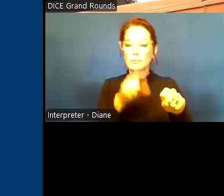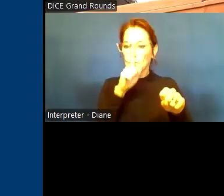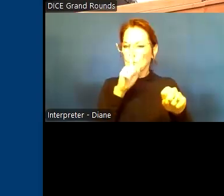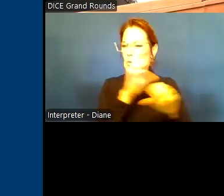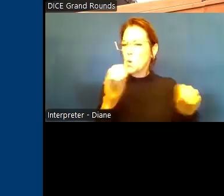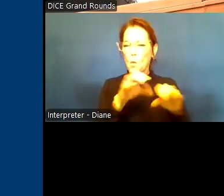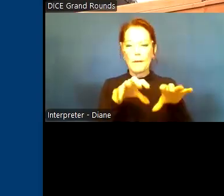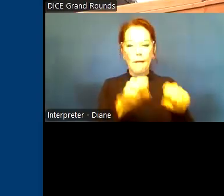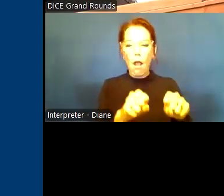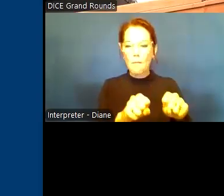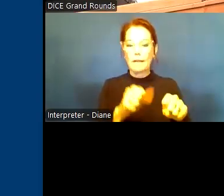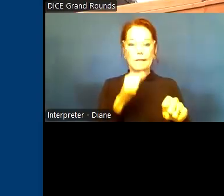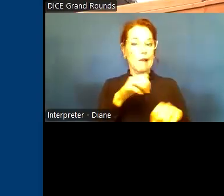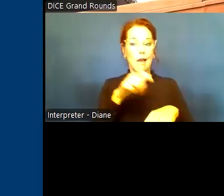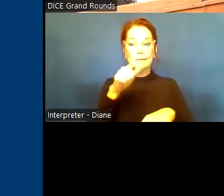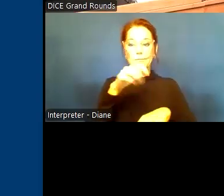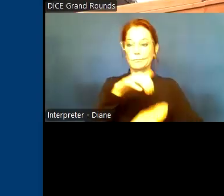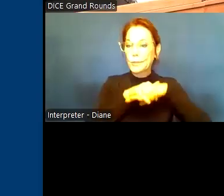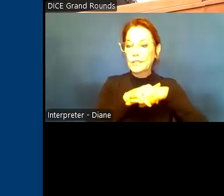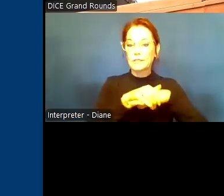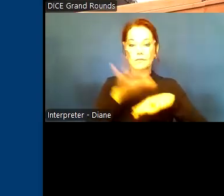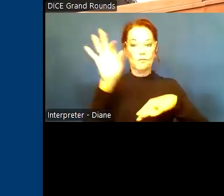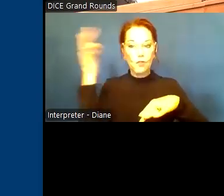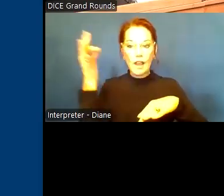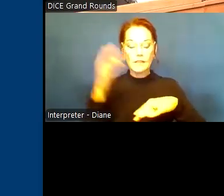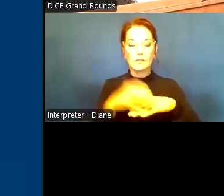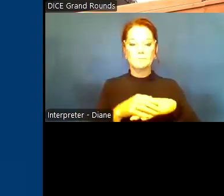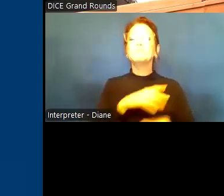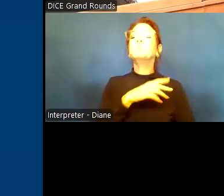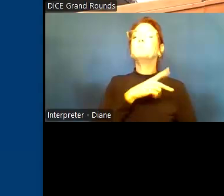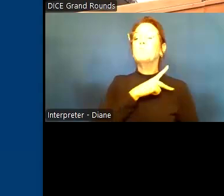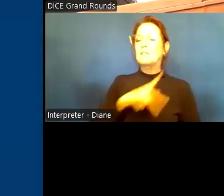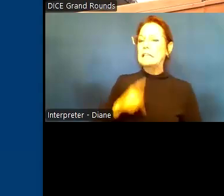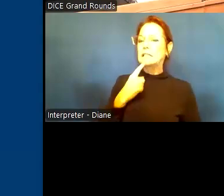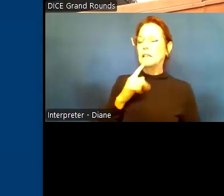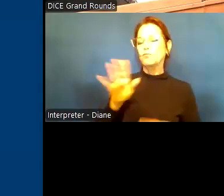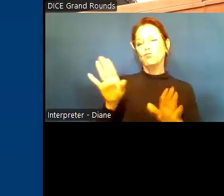British and the French wanted to colonize the king said well we know that we can't fight you